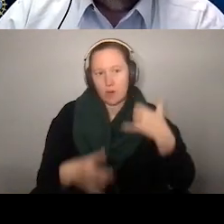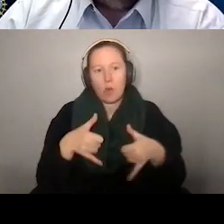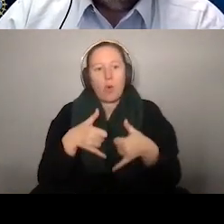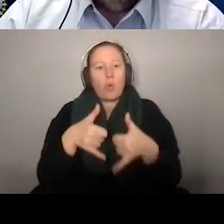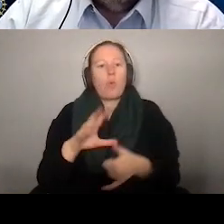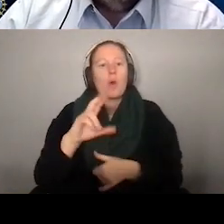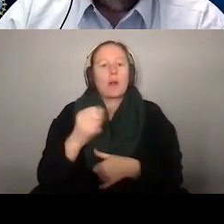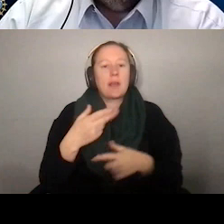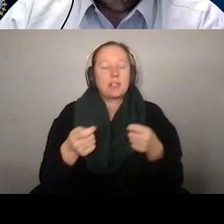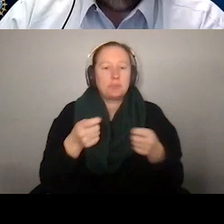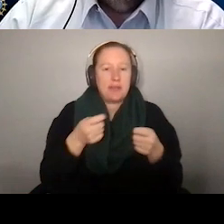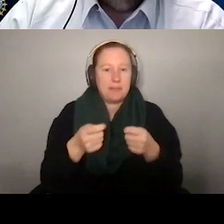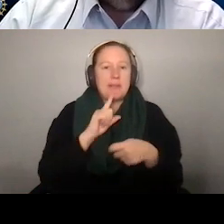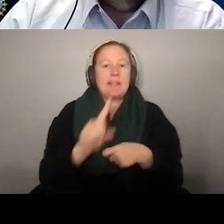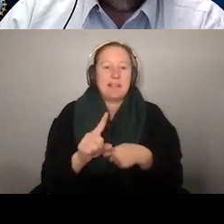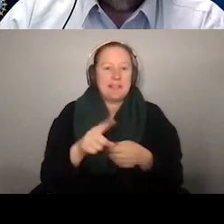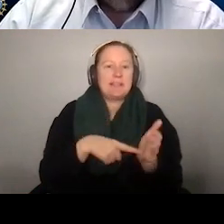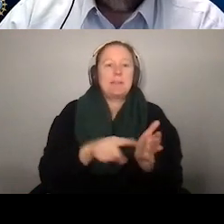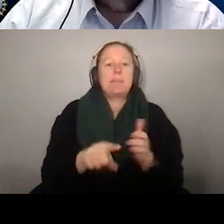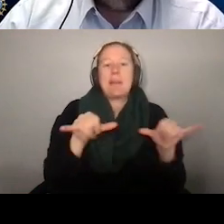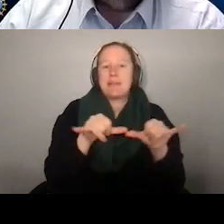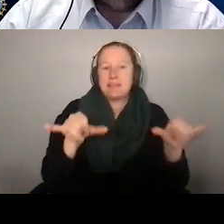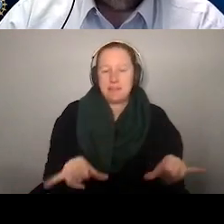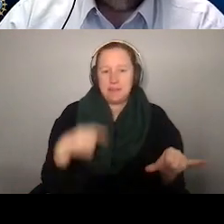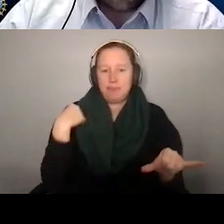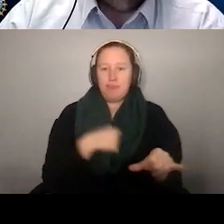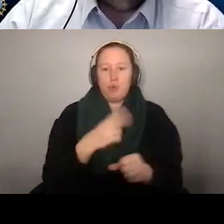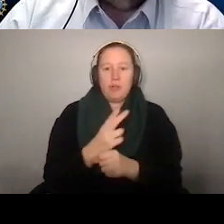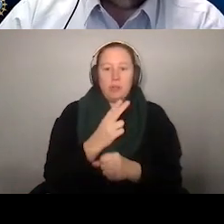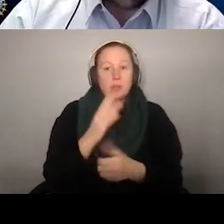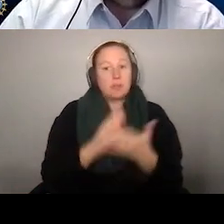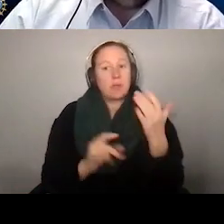is our in-house grants payment system. Some of you may use ACMS in